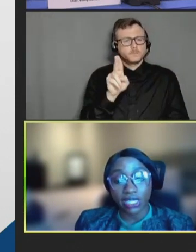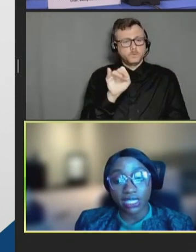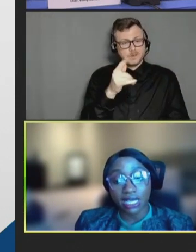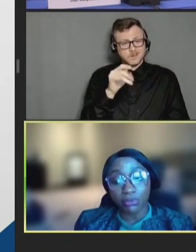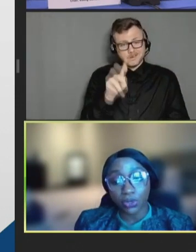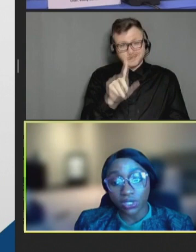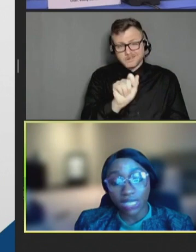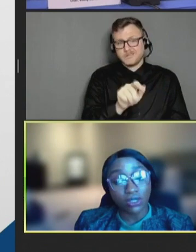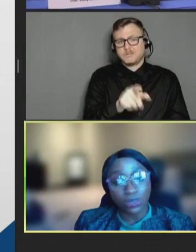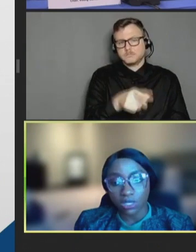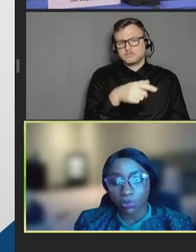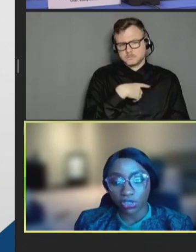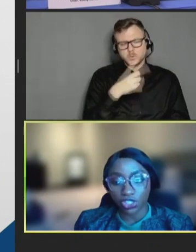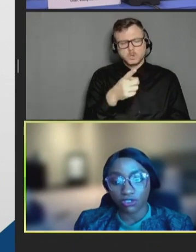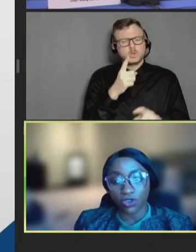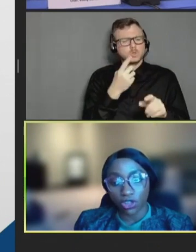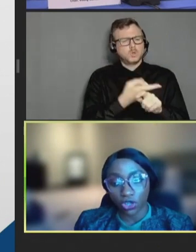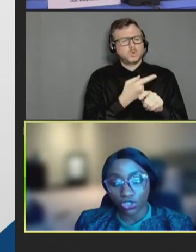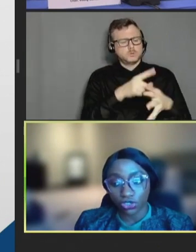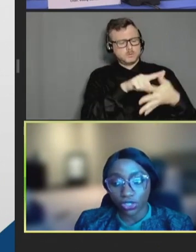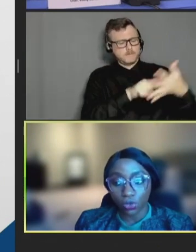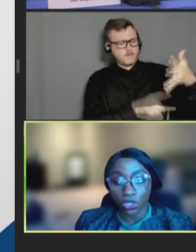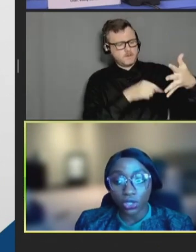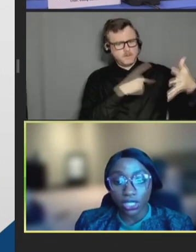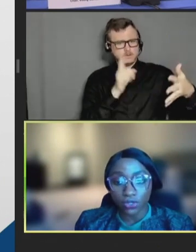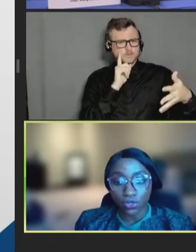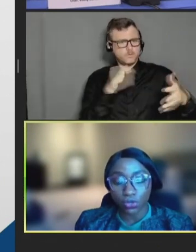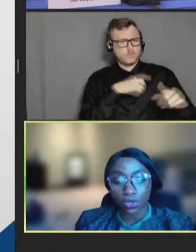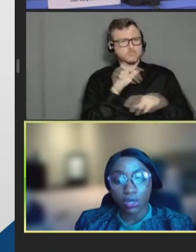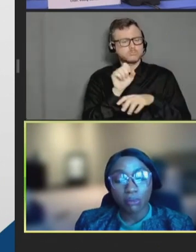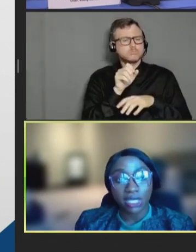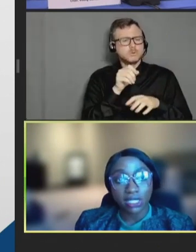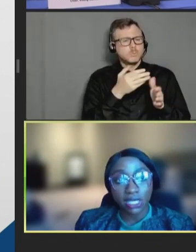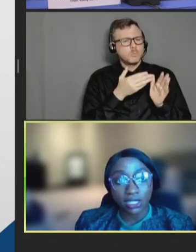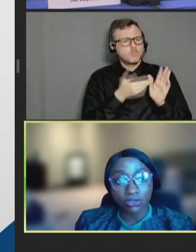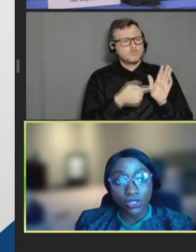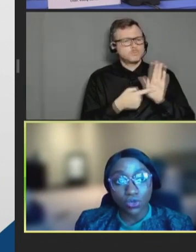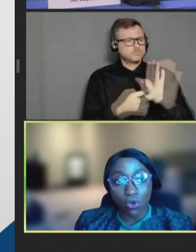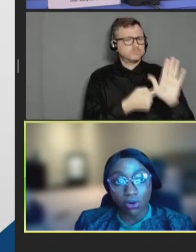provide examples and also, inspiration for other countries who are looking to maintain, restore,